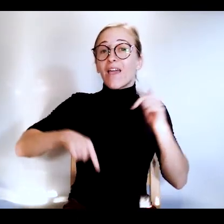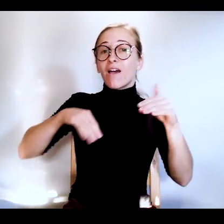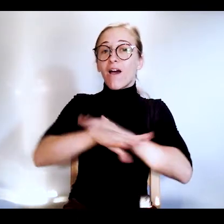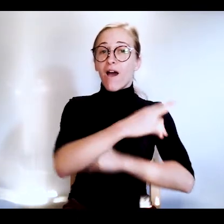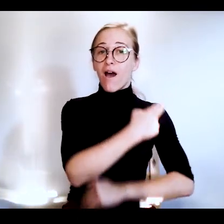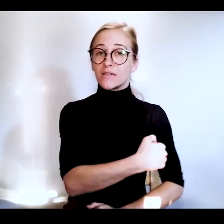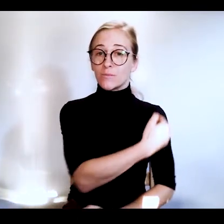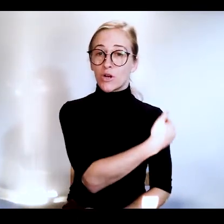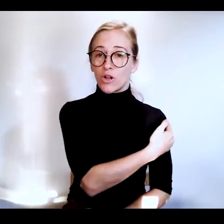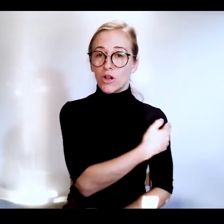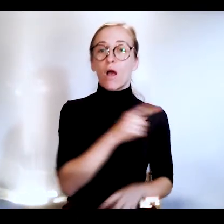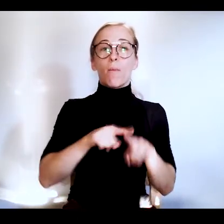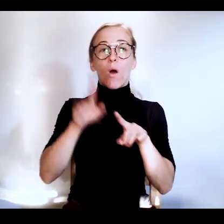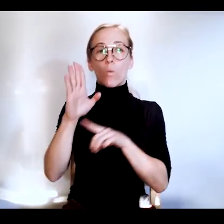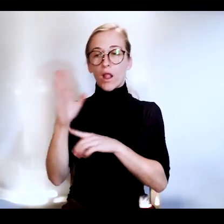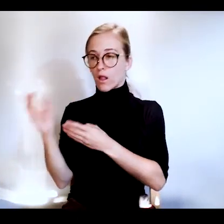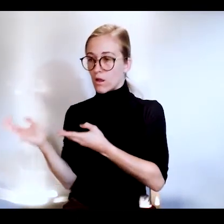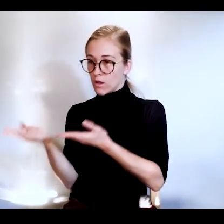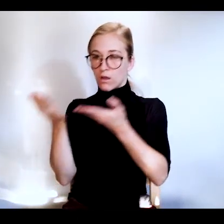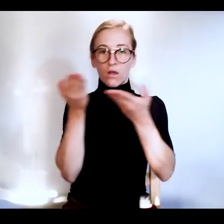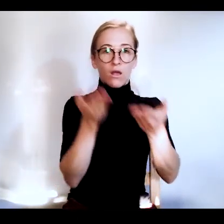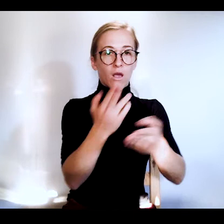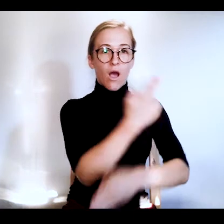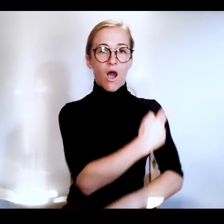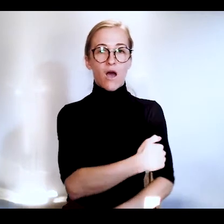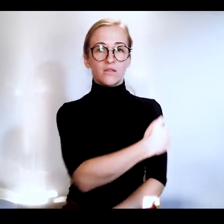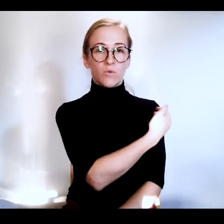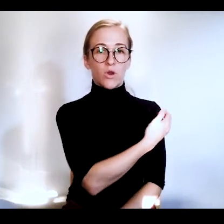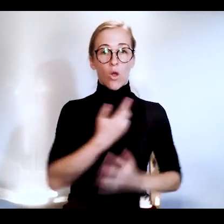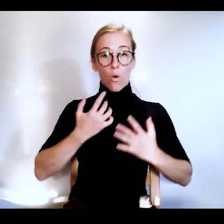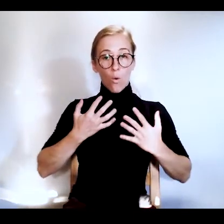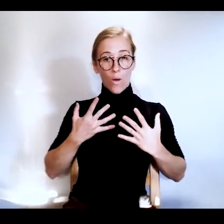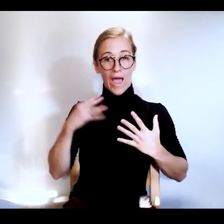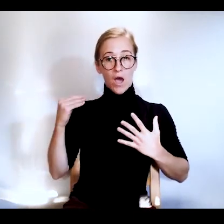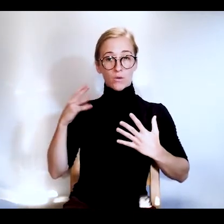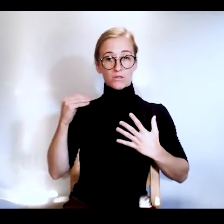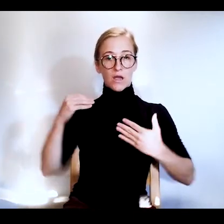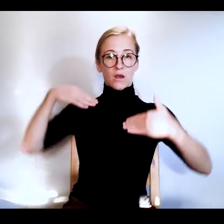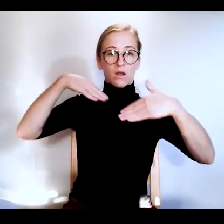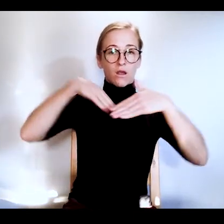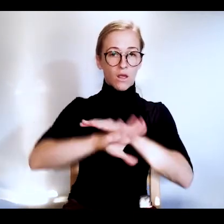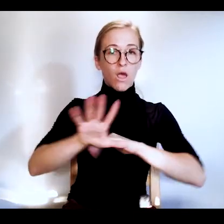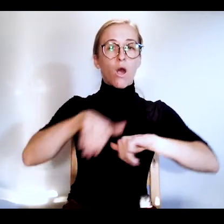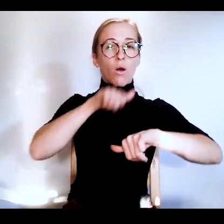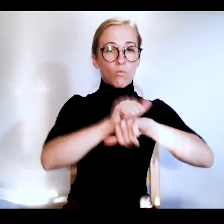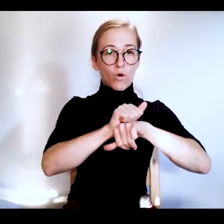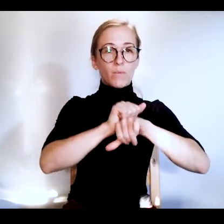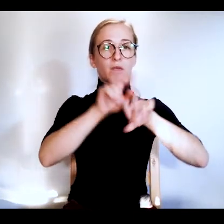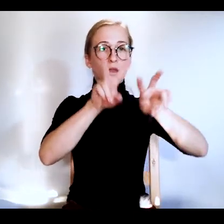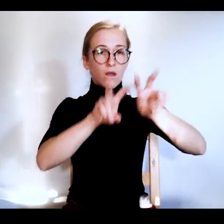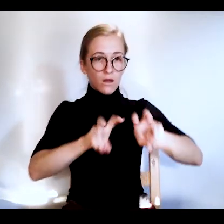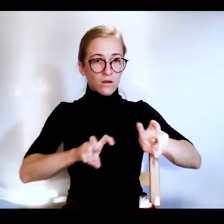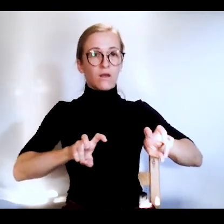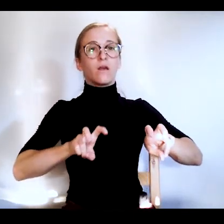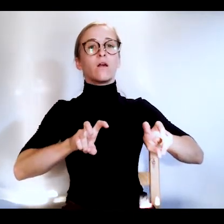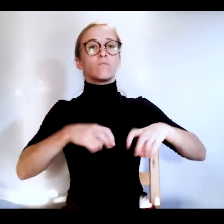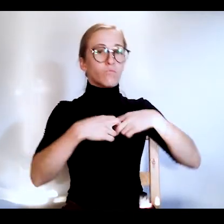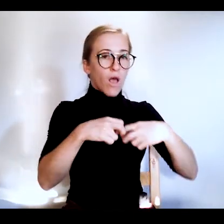But we at least take them to the hospital and they’re there, go to their appointments to assess their conditions.